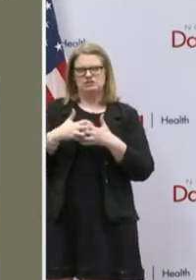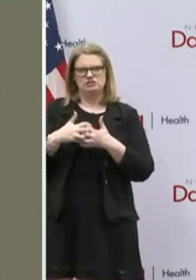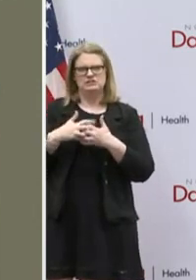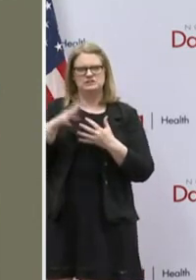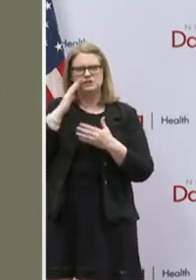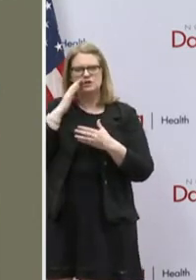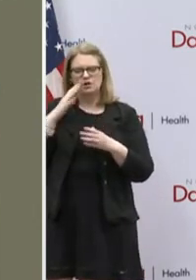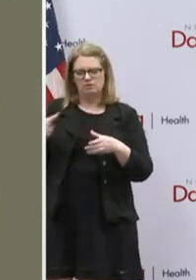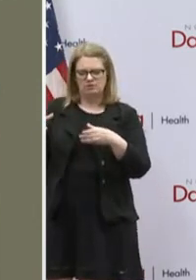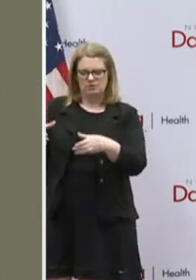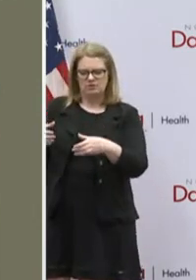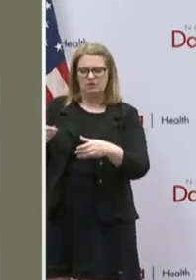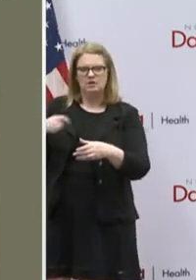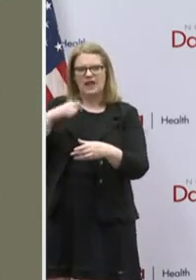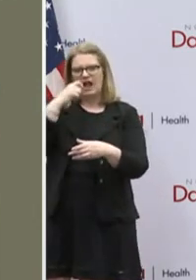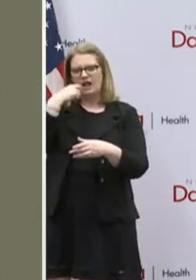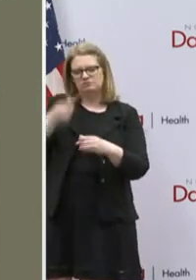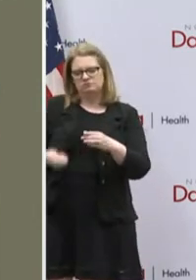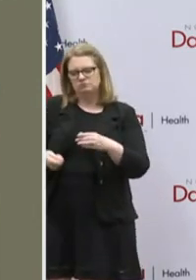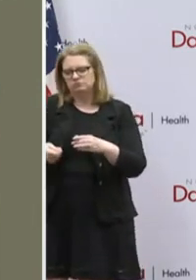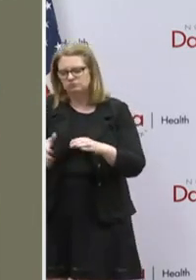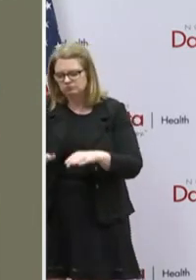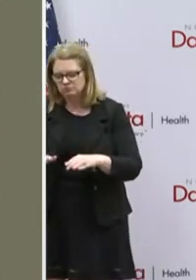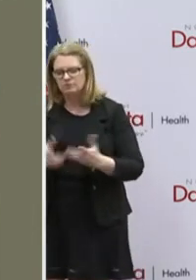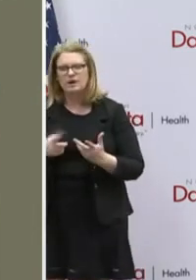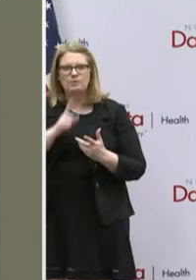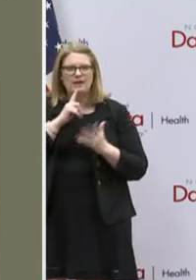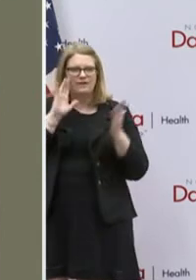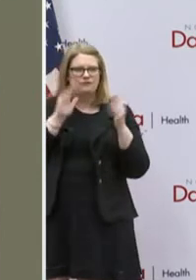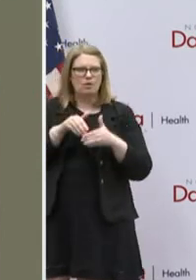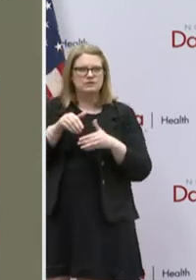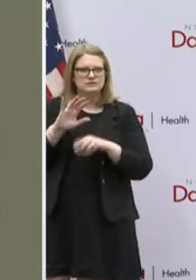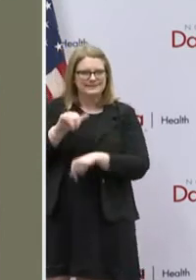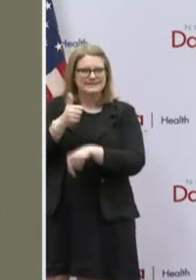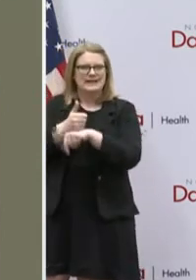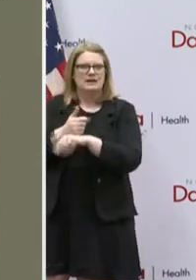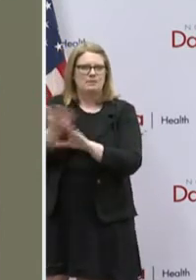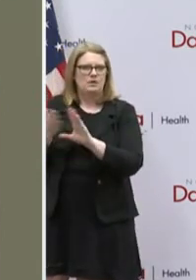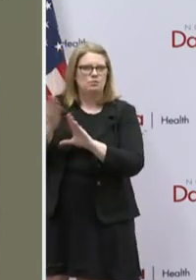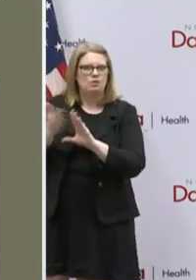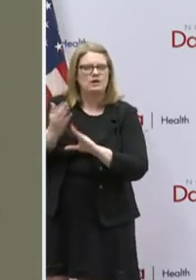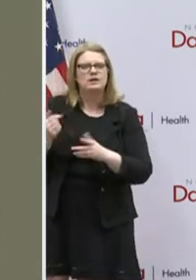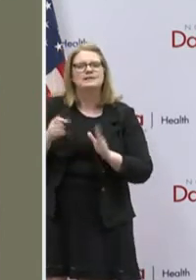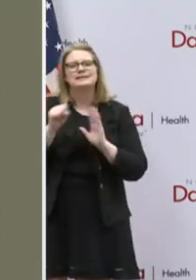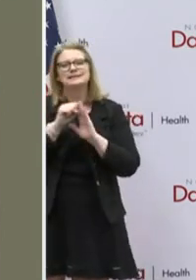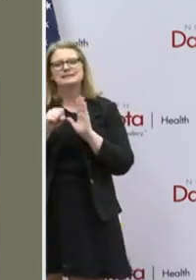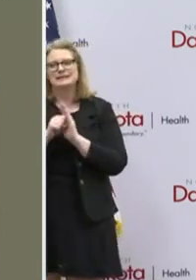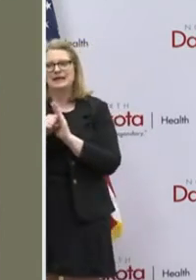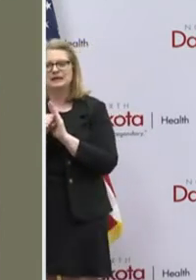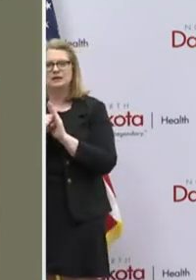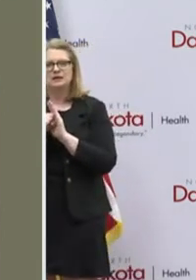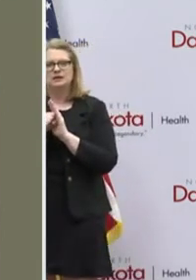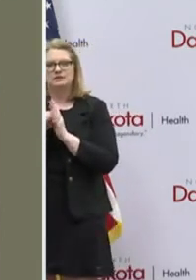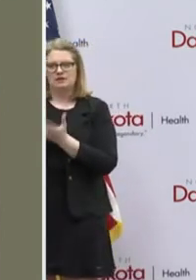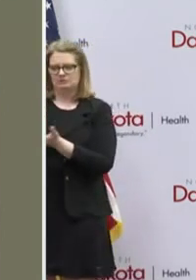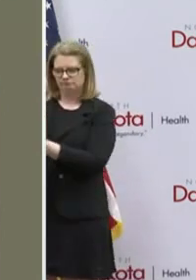MACHINES, THAT'S THE POINT OF CARE TESTING, WE'VE GOT INCREASED FOCUS ON GETTING ALL OF THOSE UP AND RUNNING.